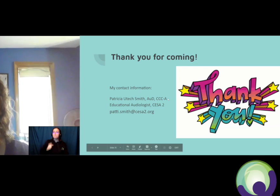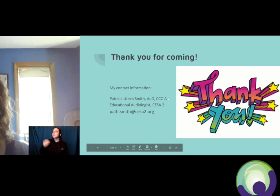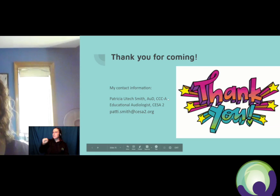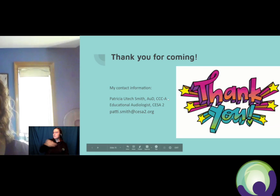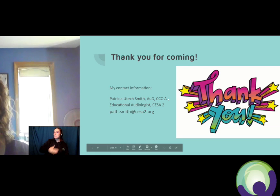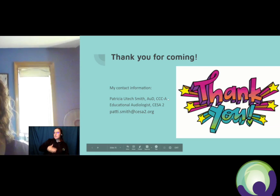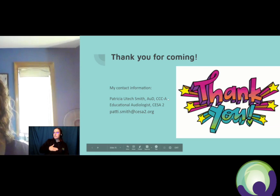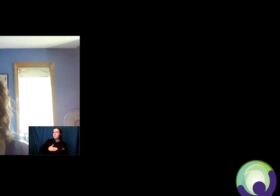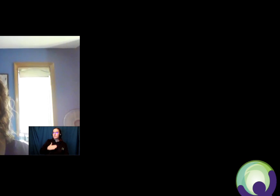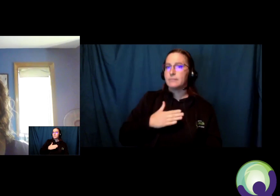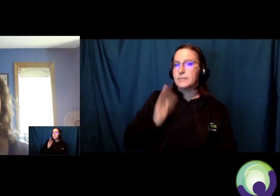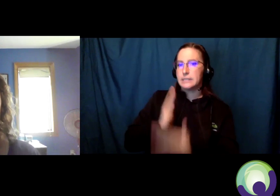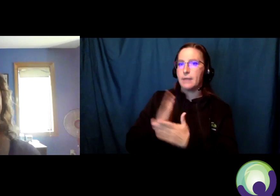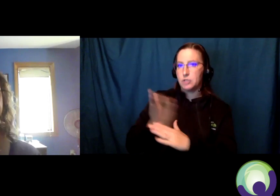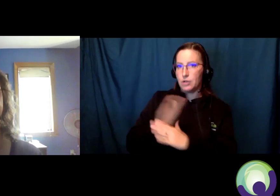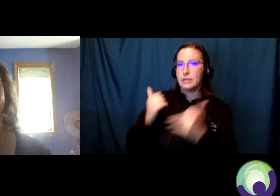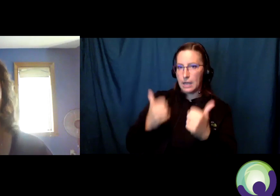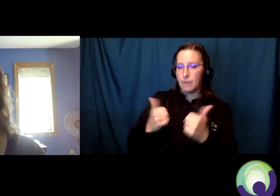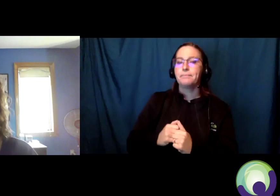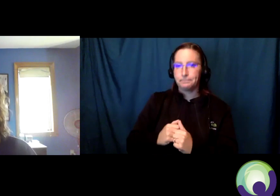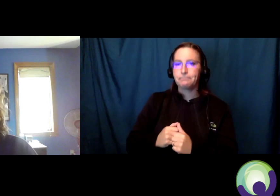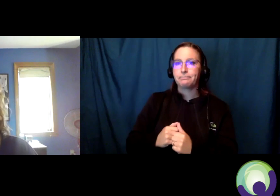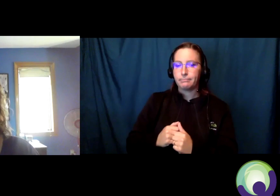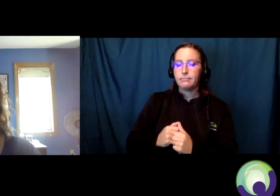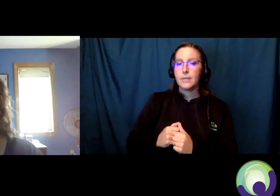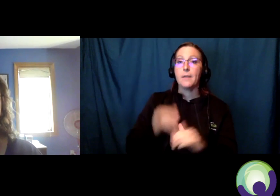you can stop sharing. Okay um just to remind people